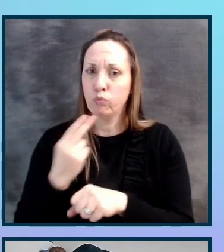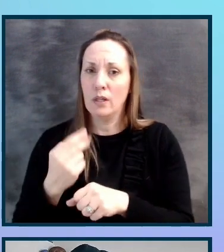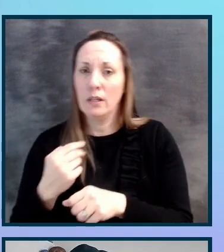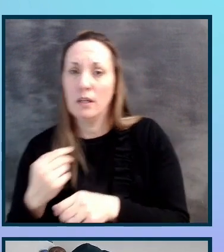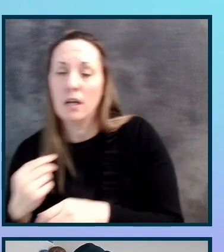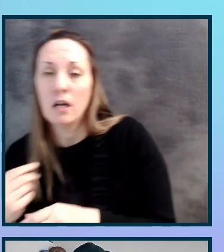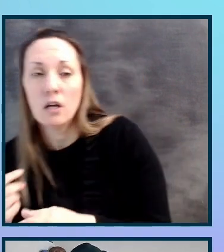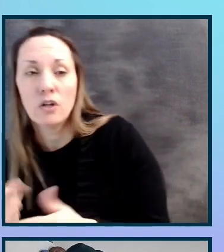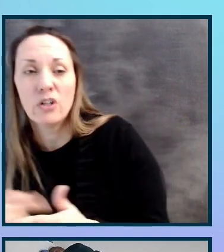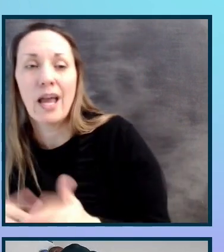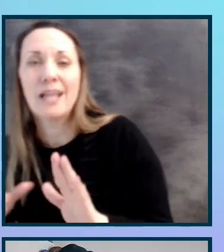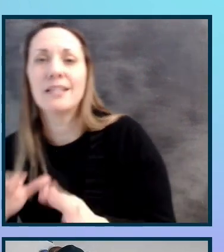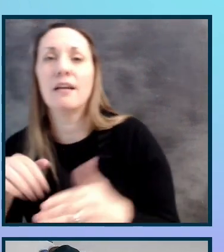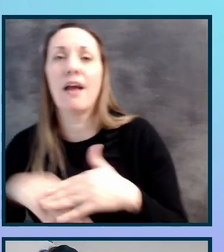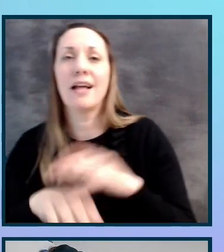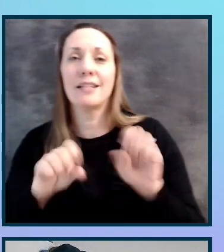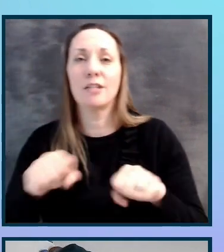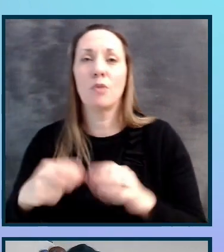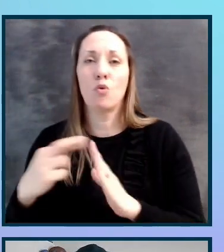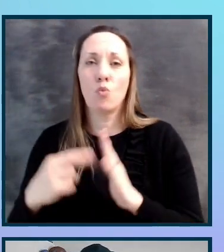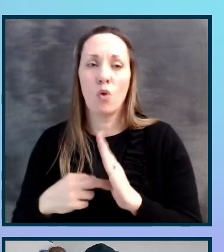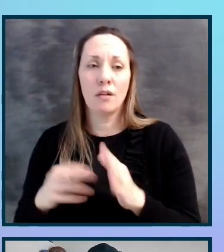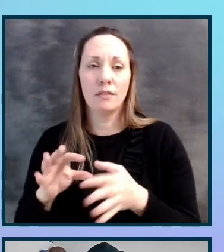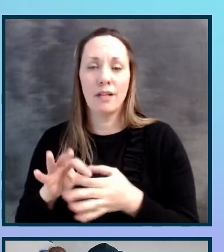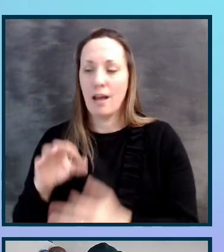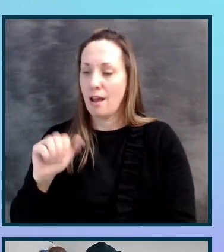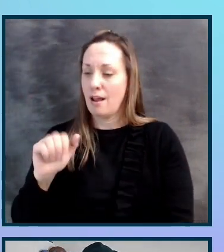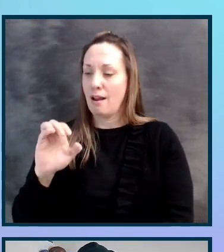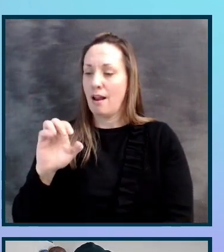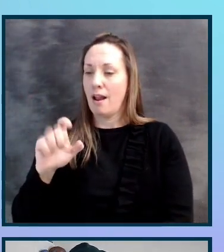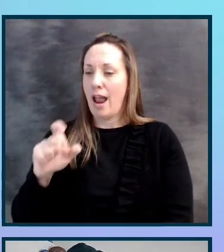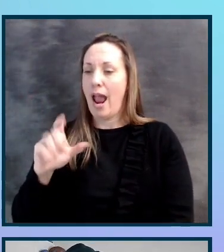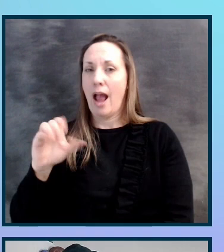it has the accessibility rules engine behind Axe-core rules behind it, catching accessibility issues.